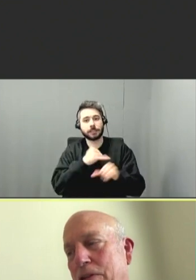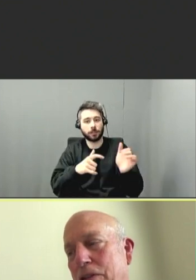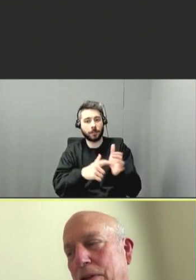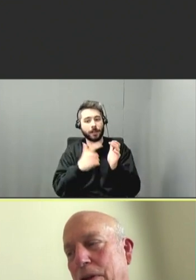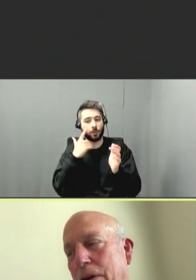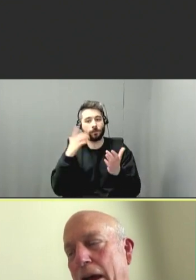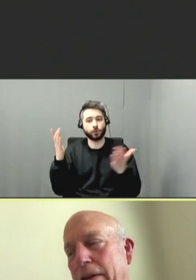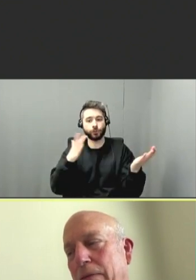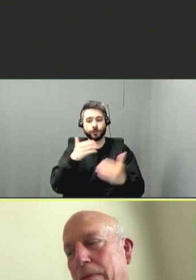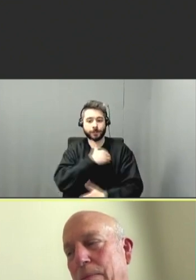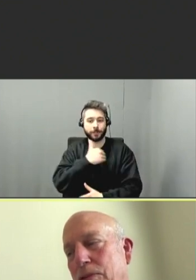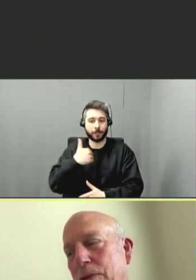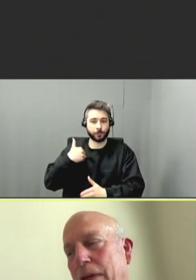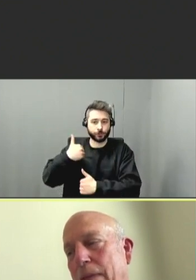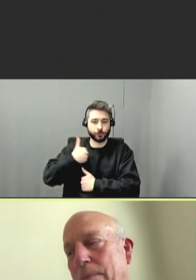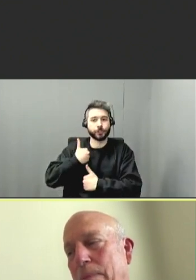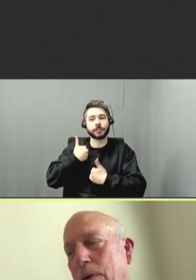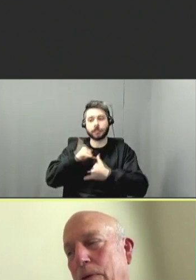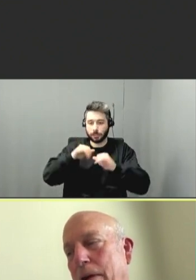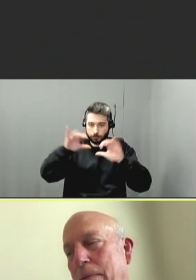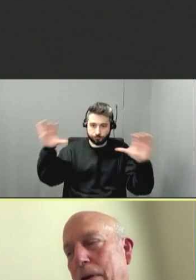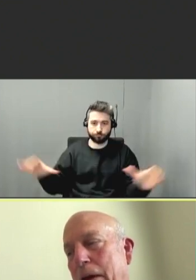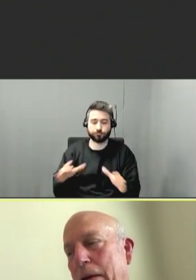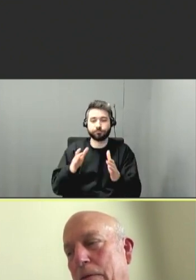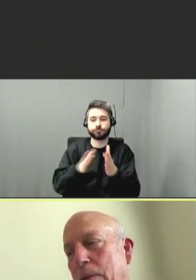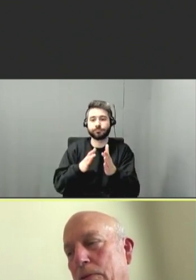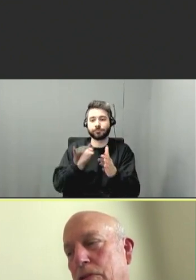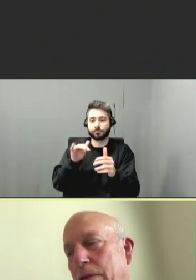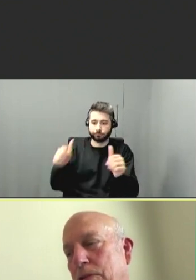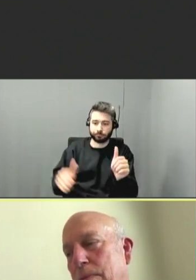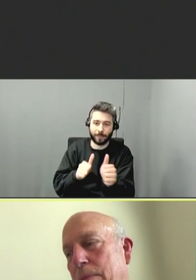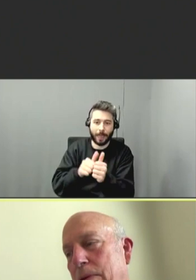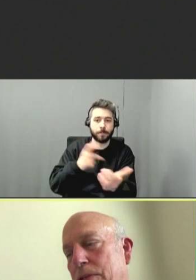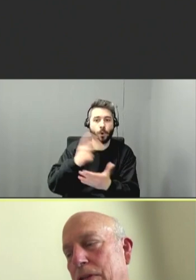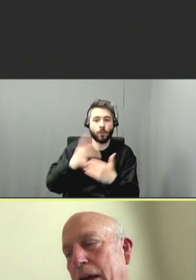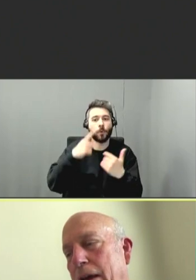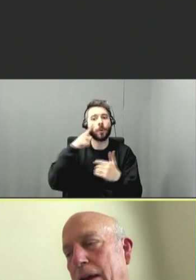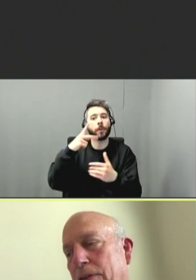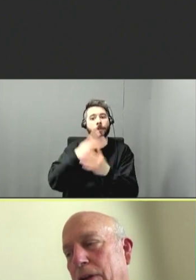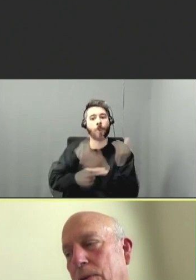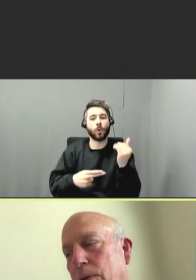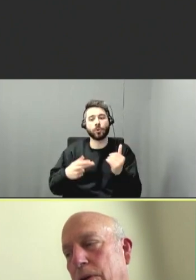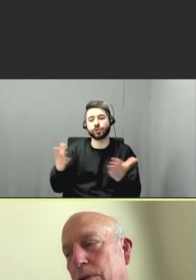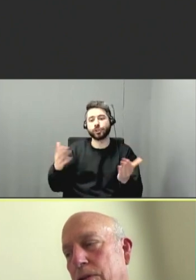still are actively pursuing that program for both service members and health care workers